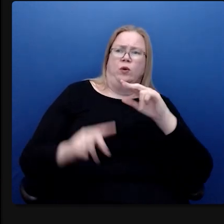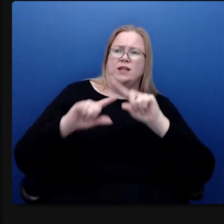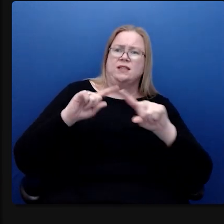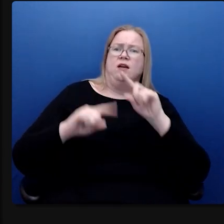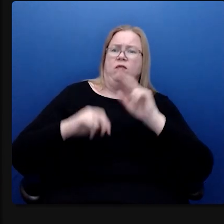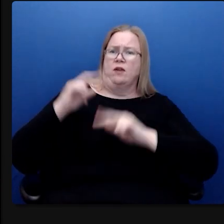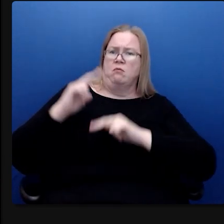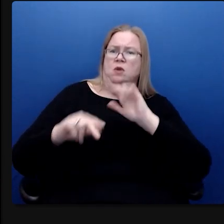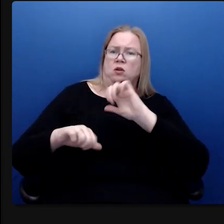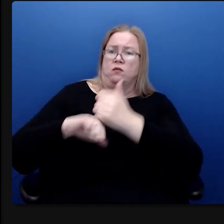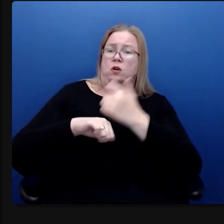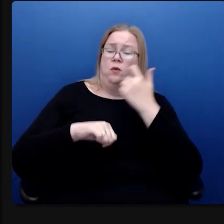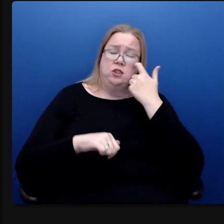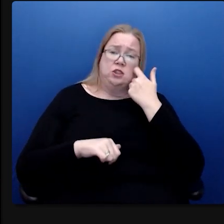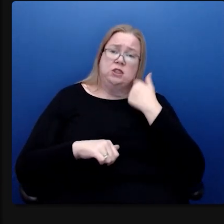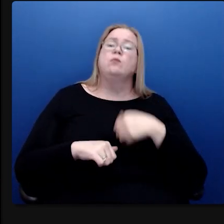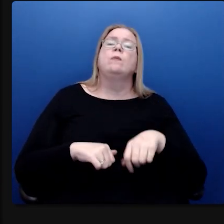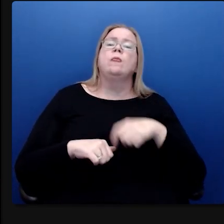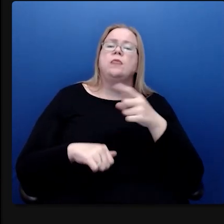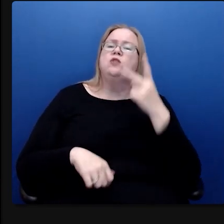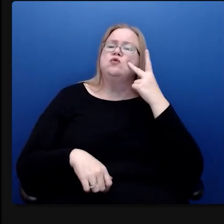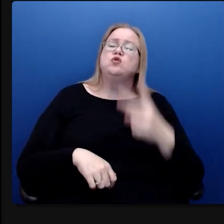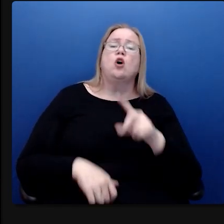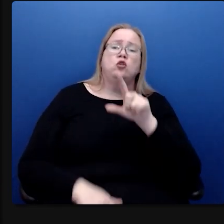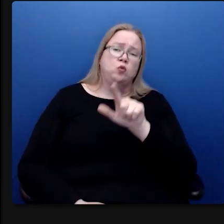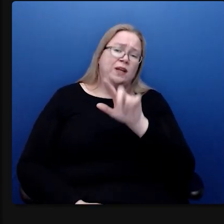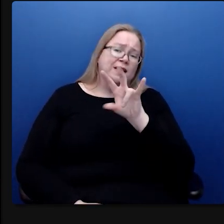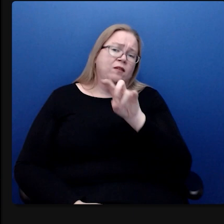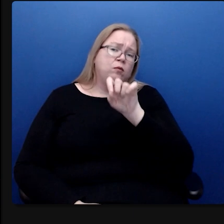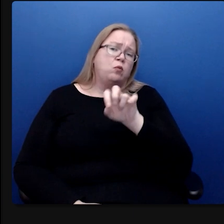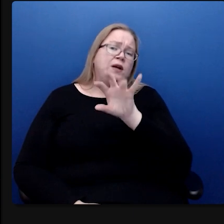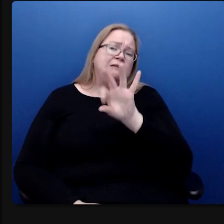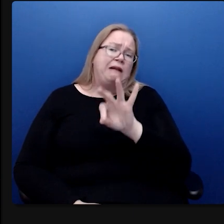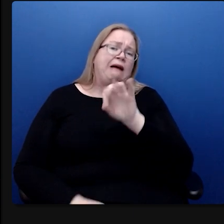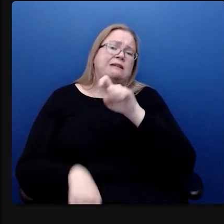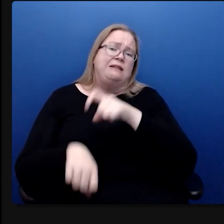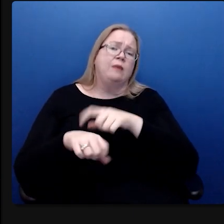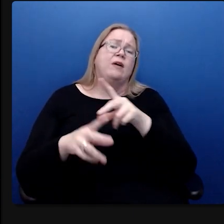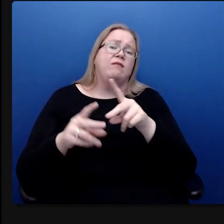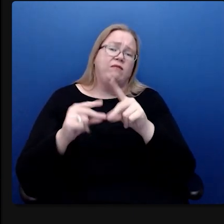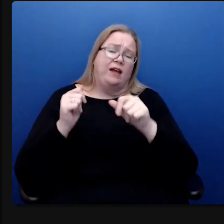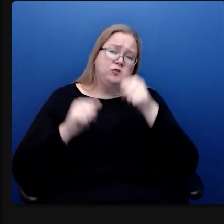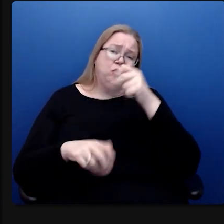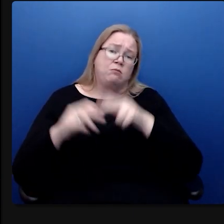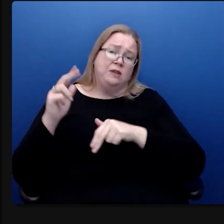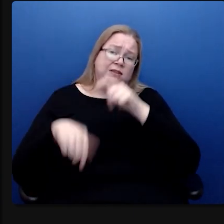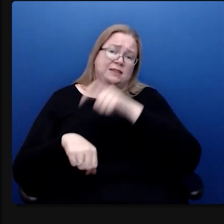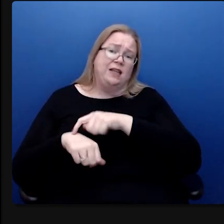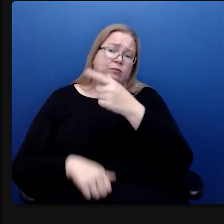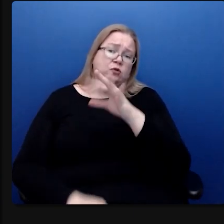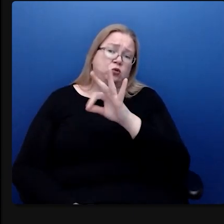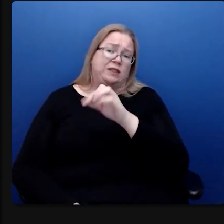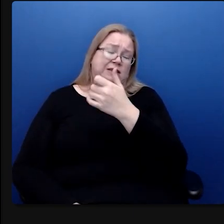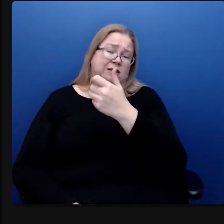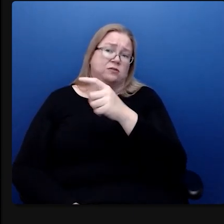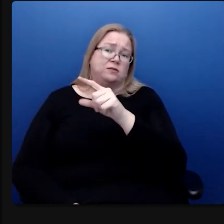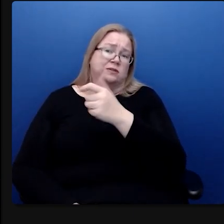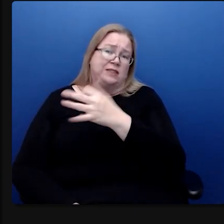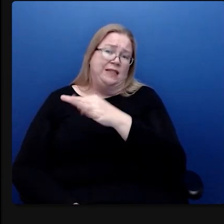on three different build configurations. They saw 27.9x faster build times in VS 2019.